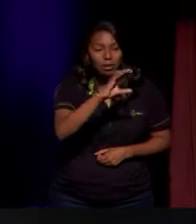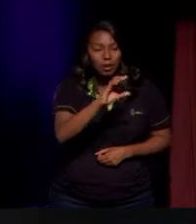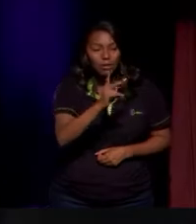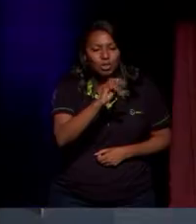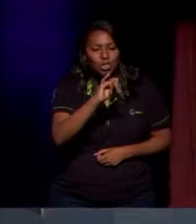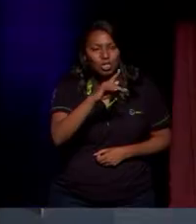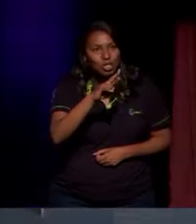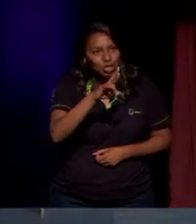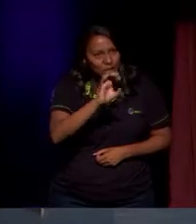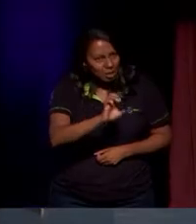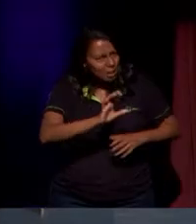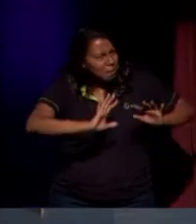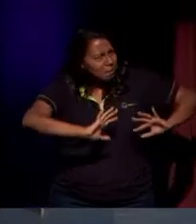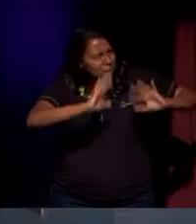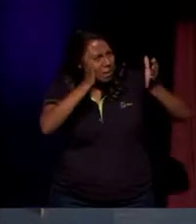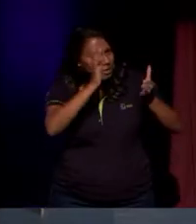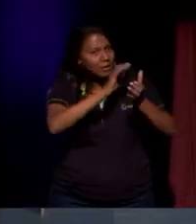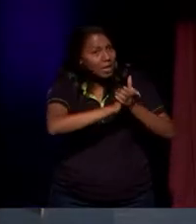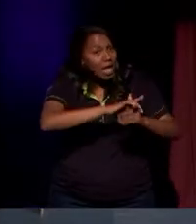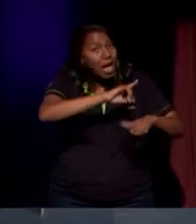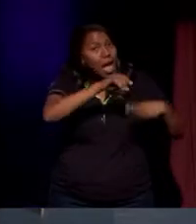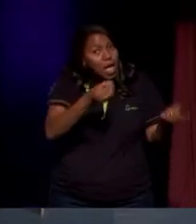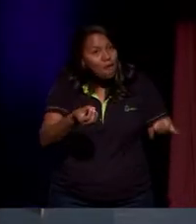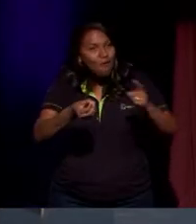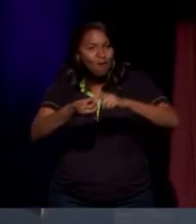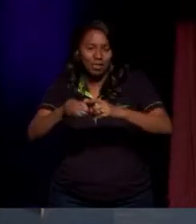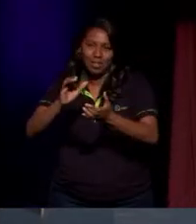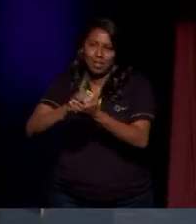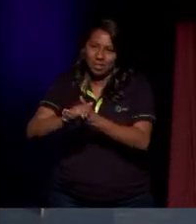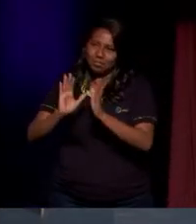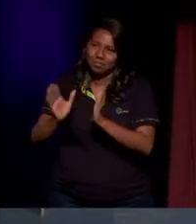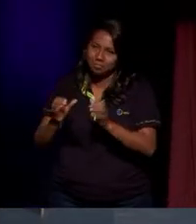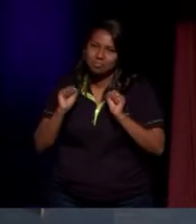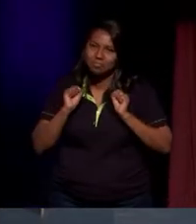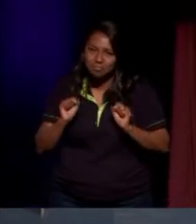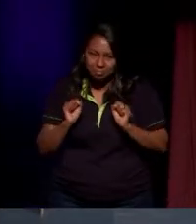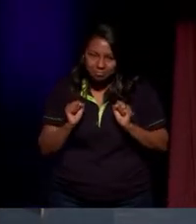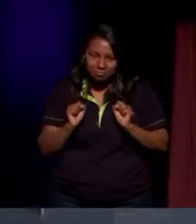then this marriage is recognized. And the religion of the children, because it is a confessional state,